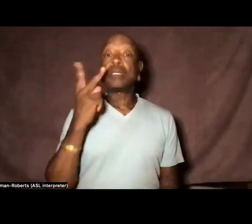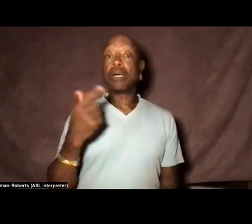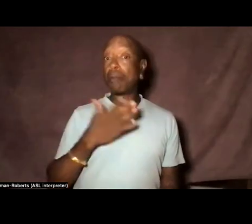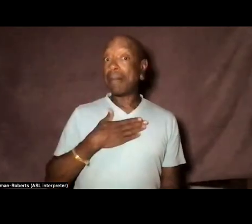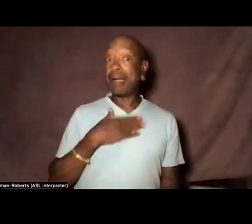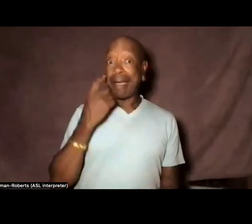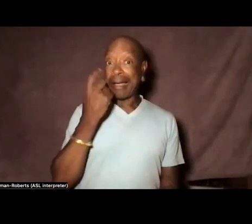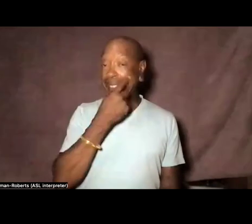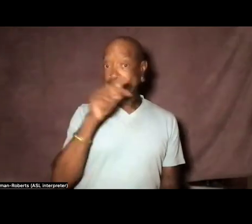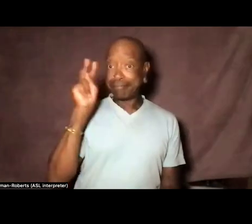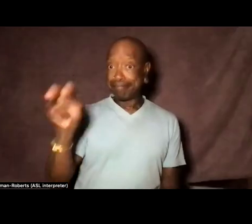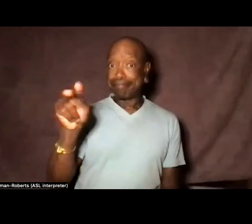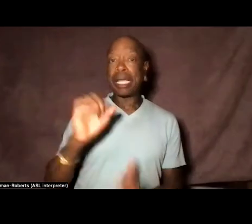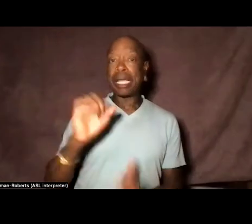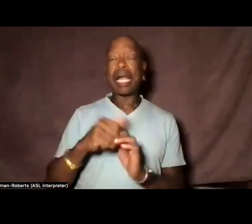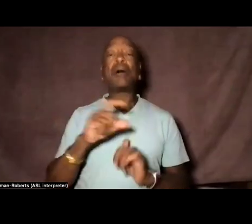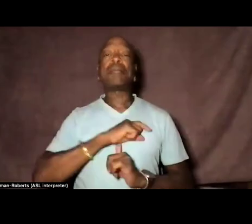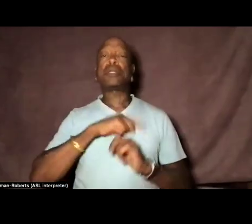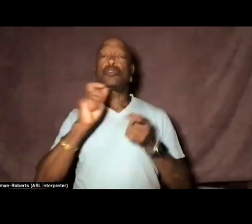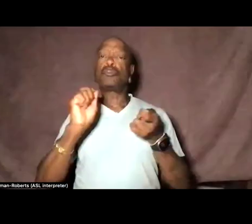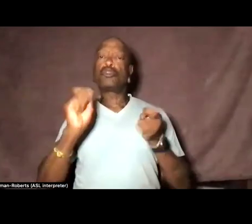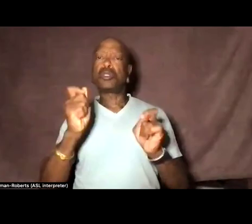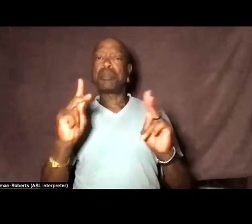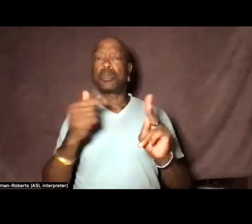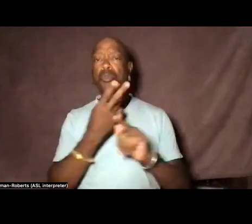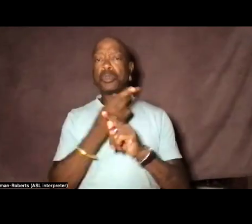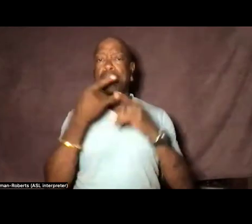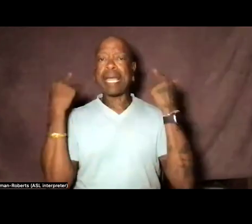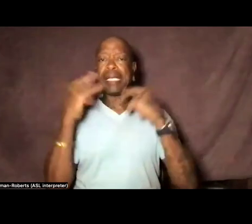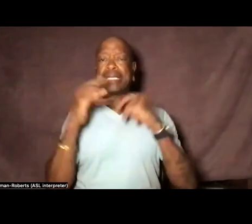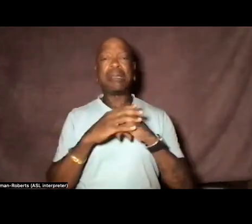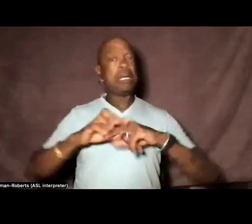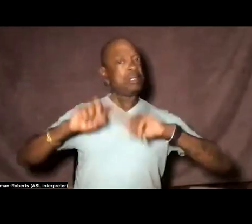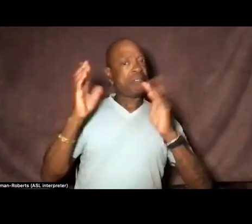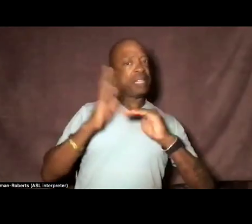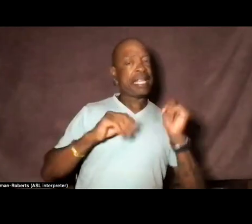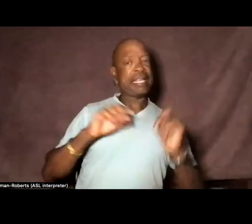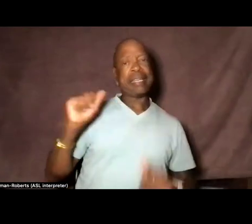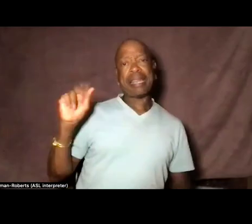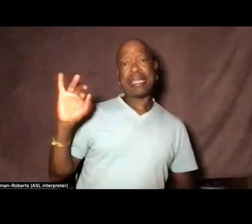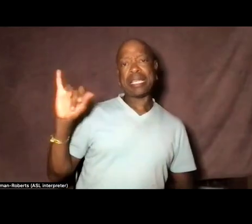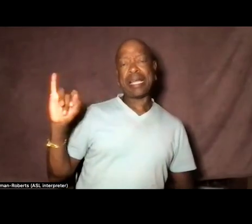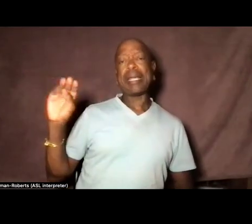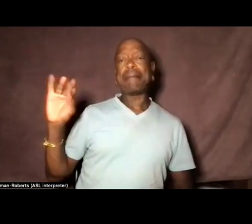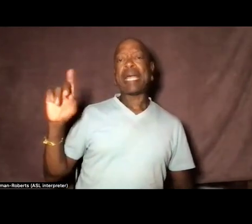eyes how police treat people who wear masks so differently than anti maskers one of the